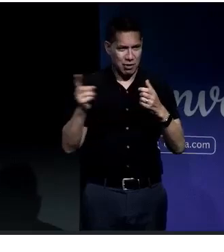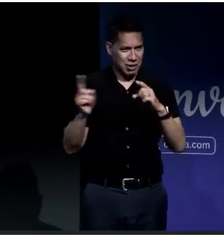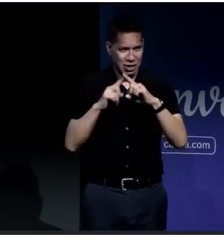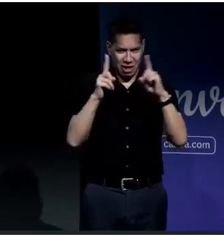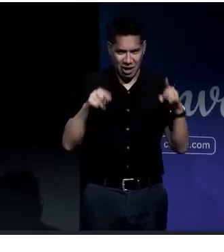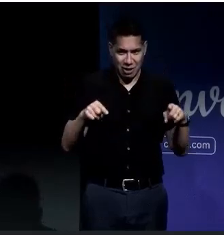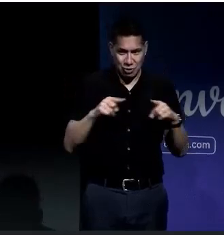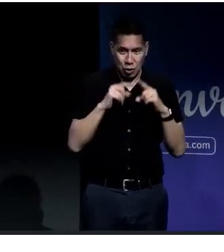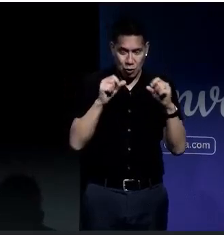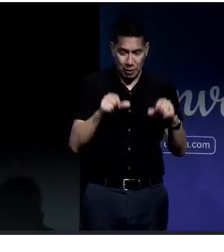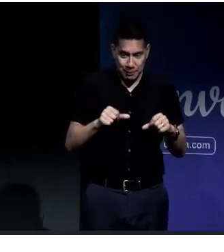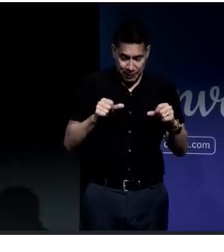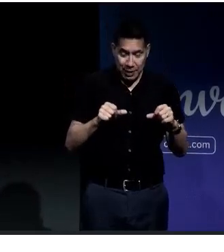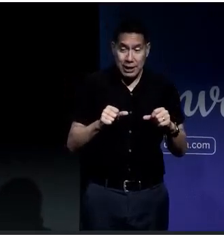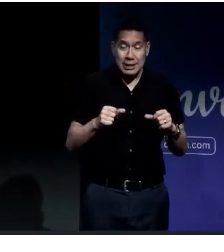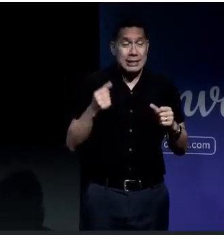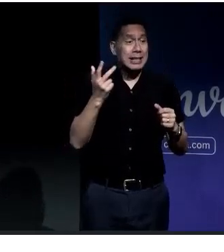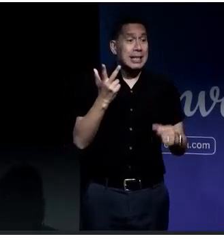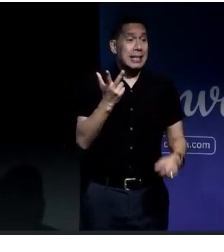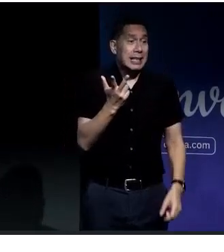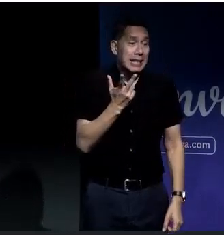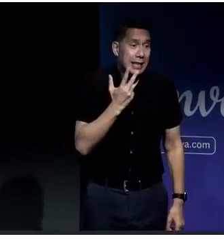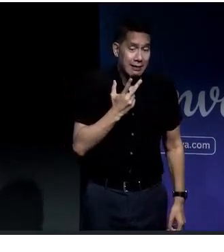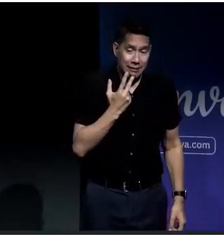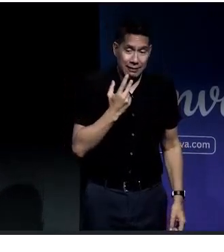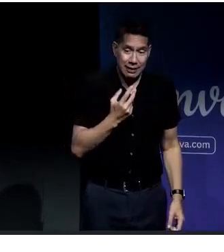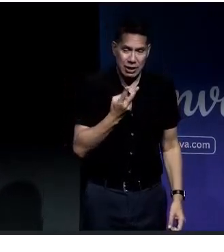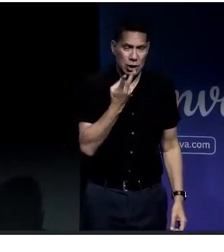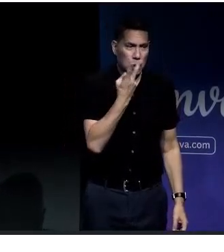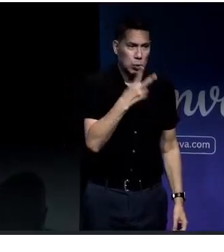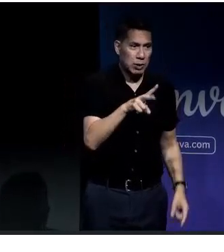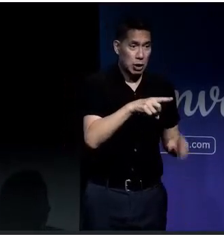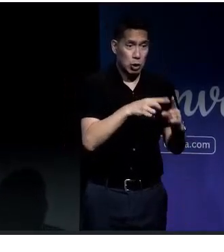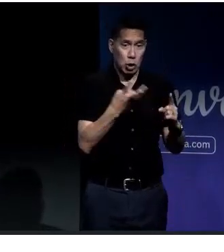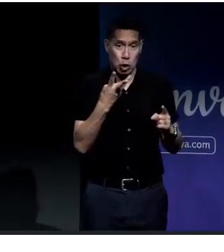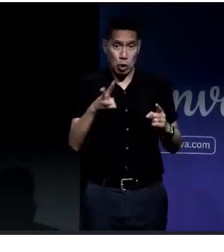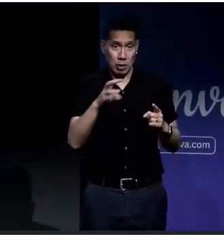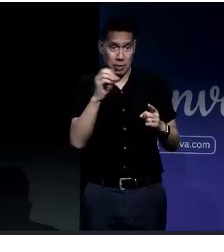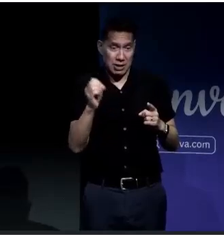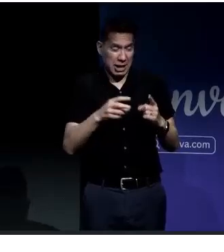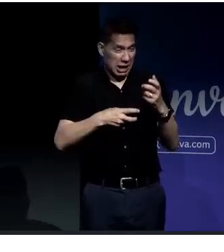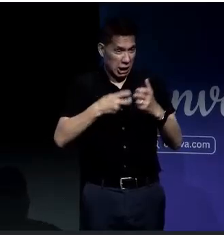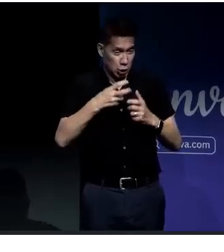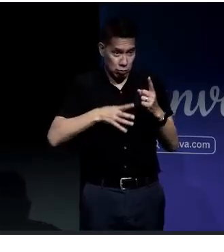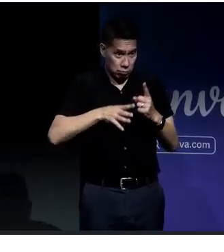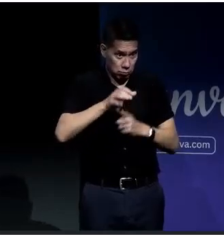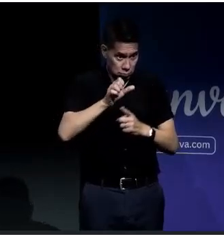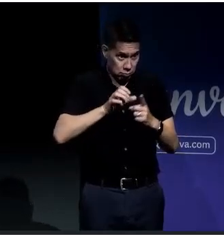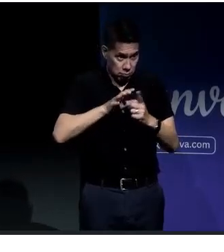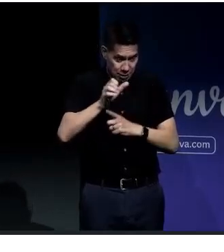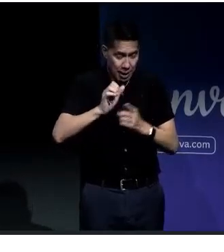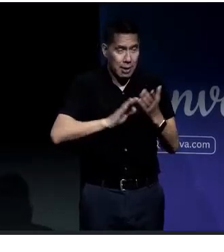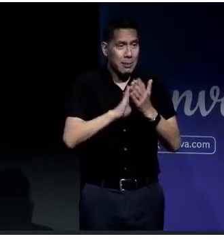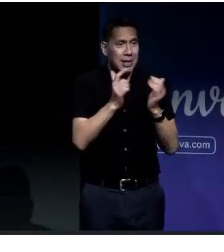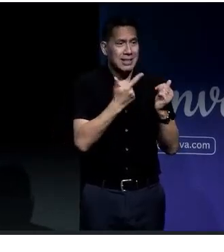So, if, 20-30% percent of issues can be found, then 70-80% of issues will not be found.